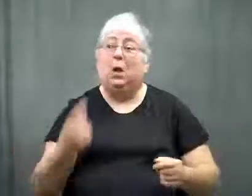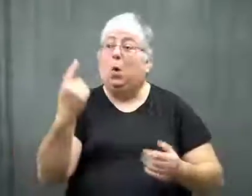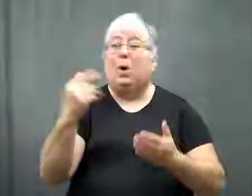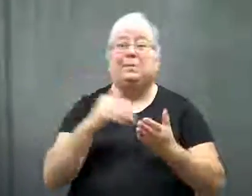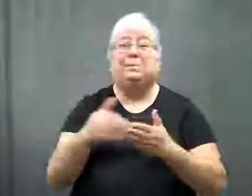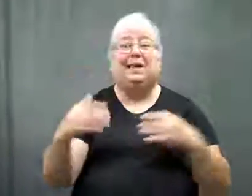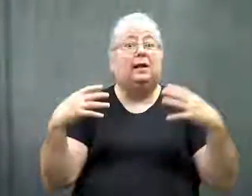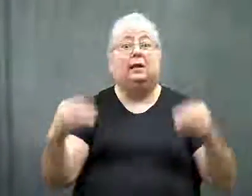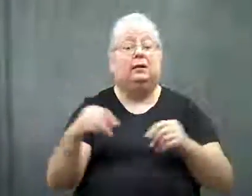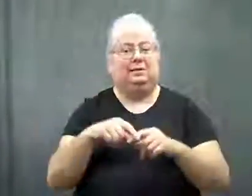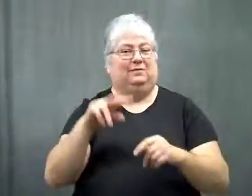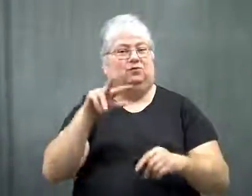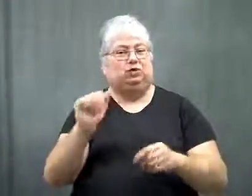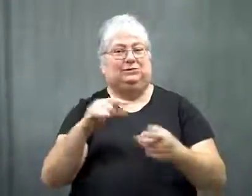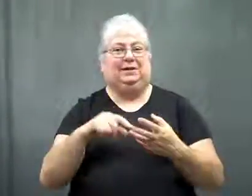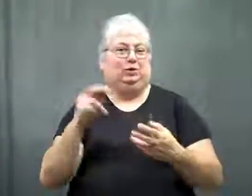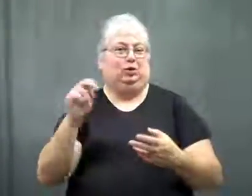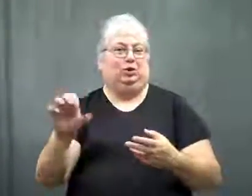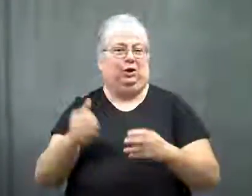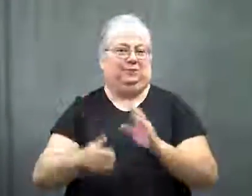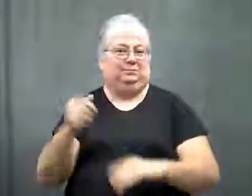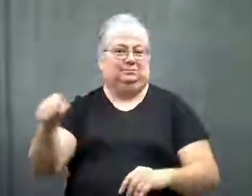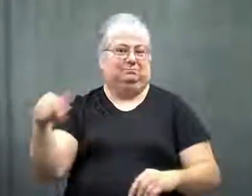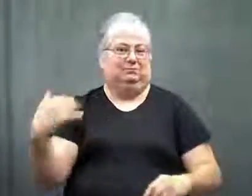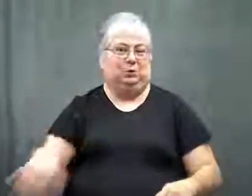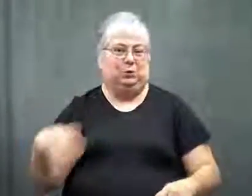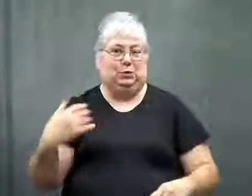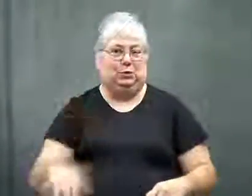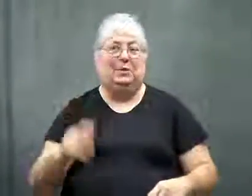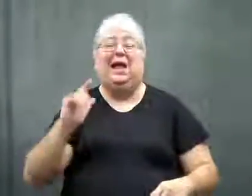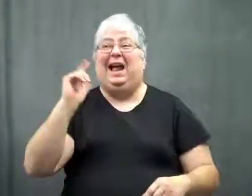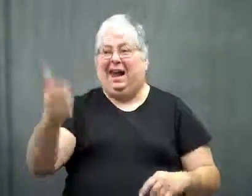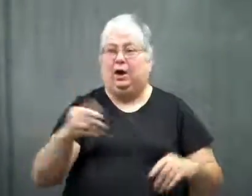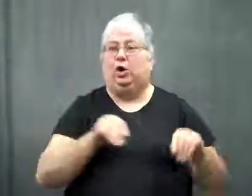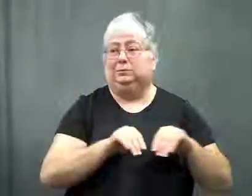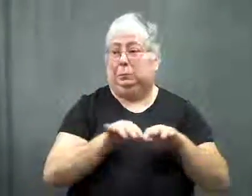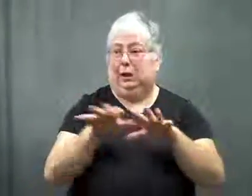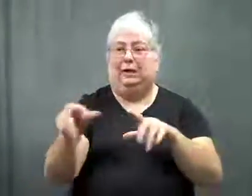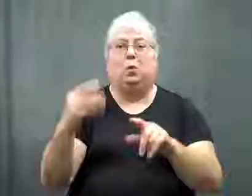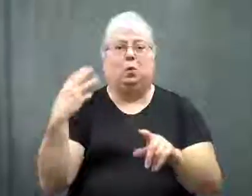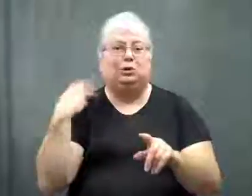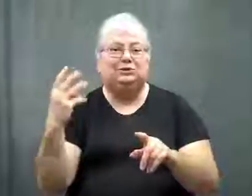A million of those are in North Carolina and Virginia.